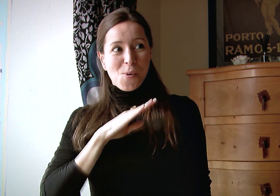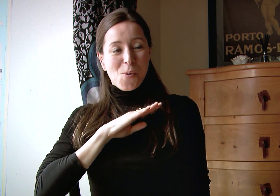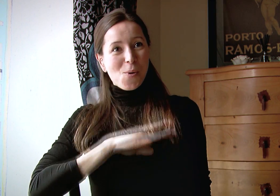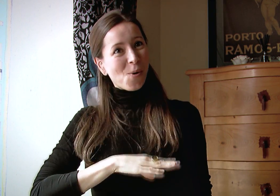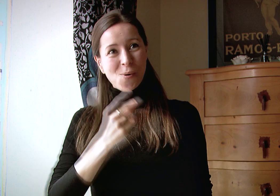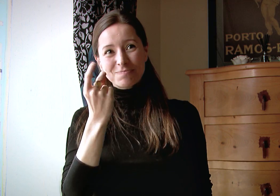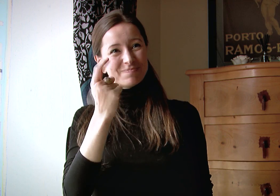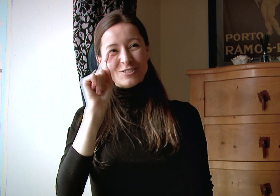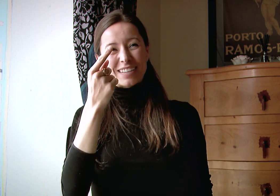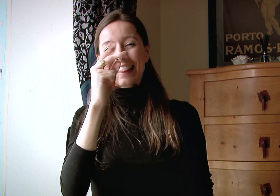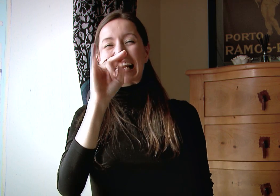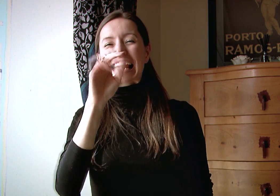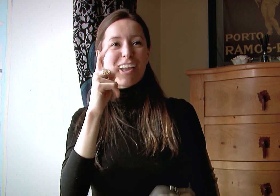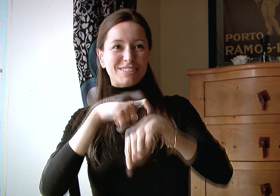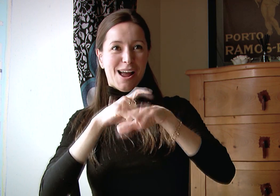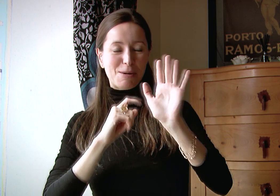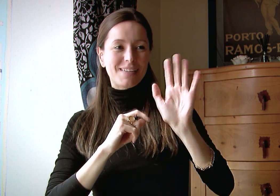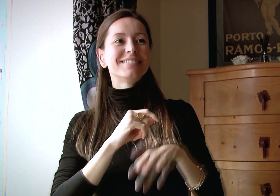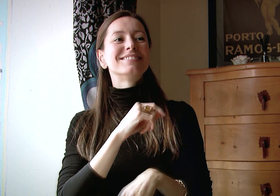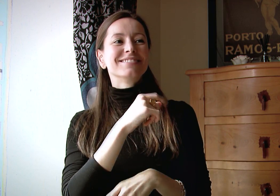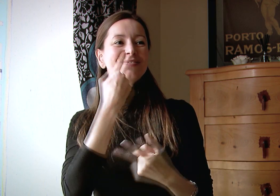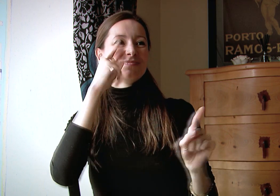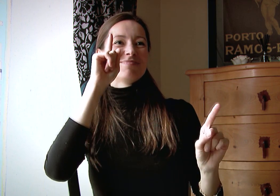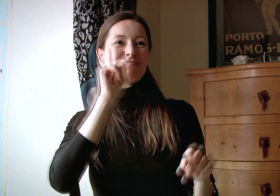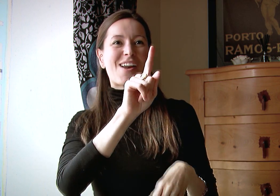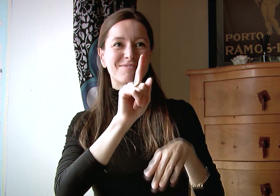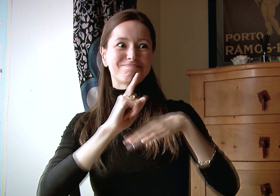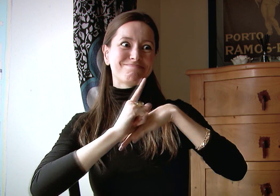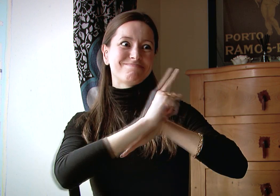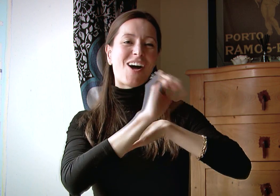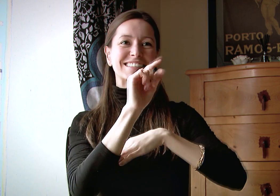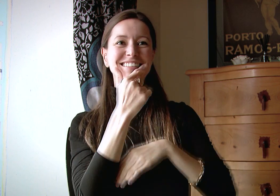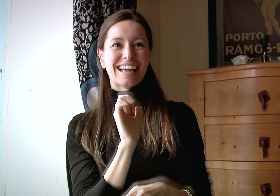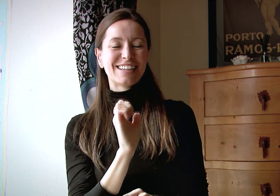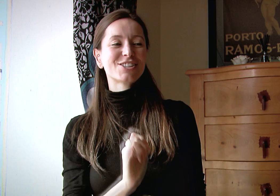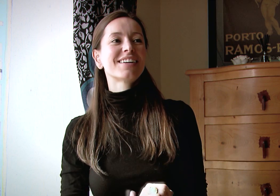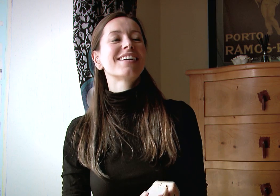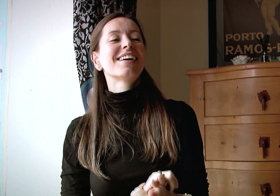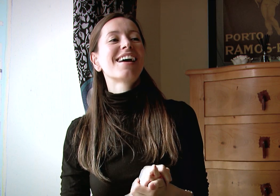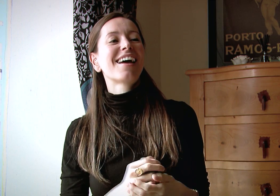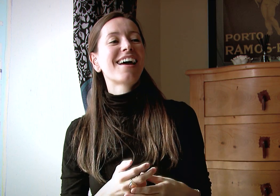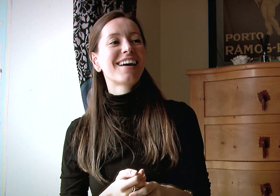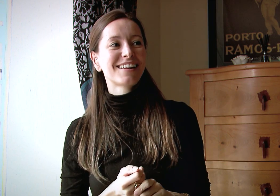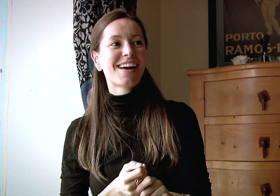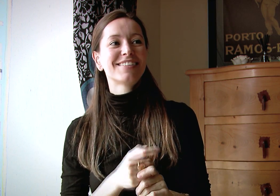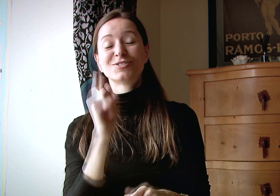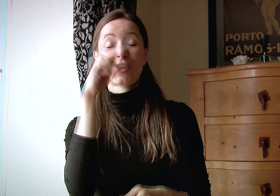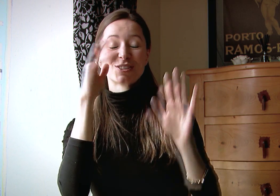I was relieved. I got it done in the nick of time. She went on stage... and she looked great!